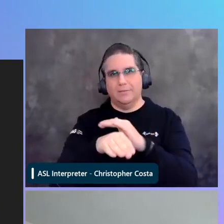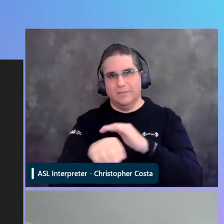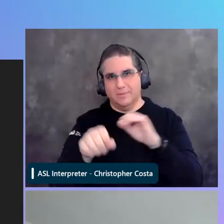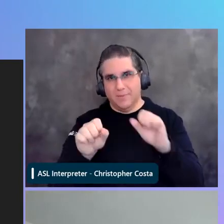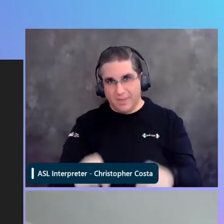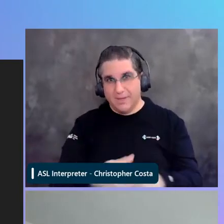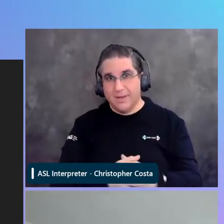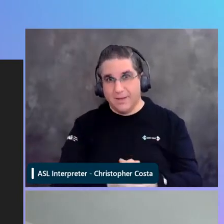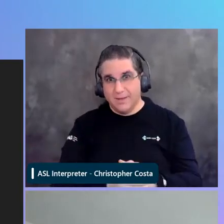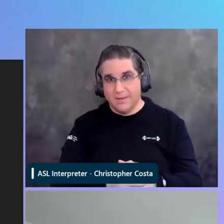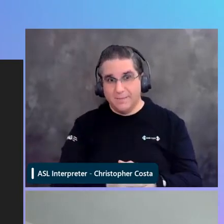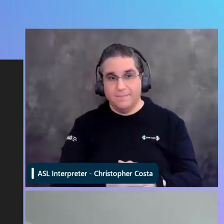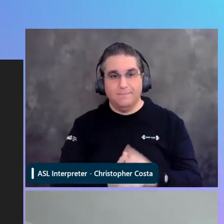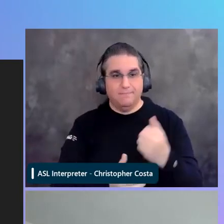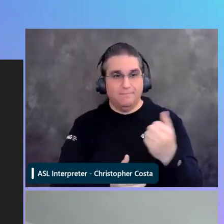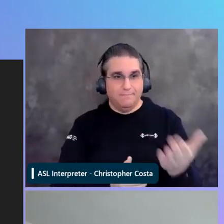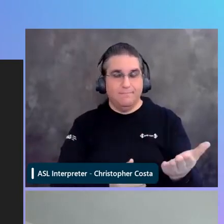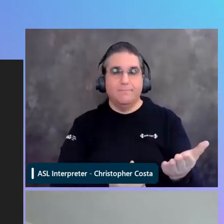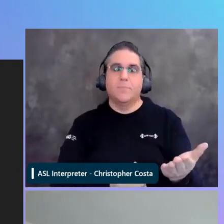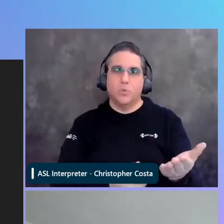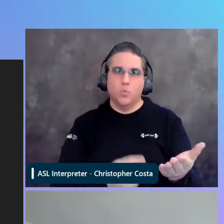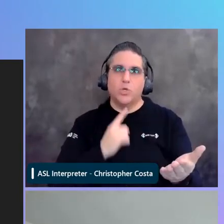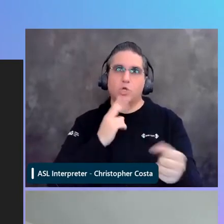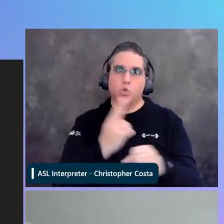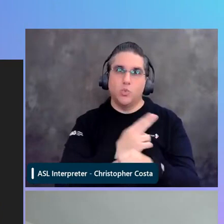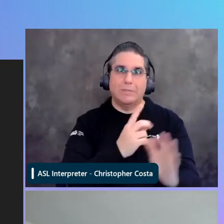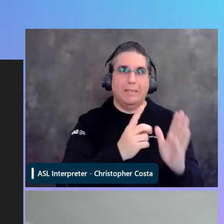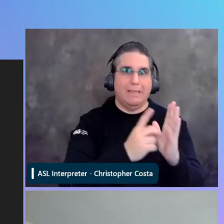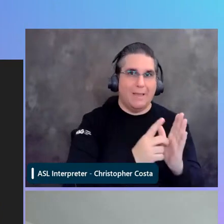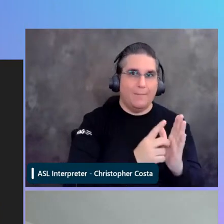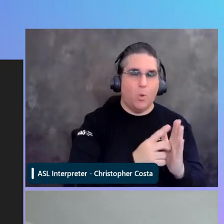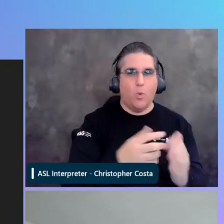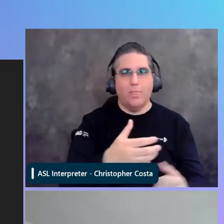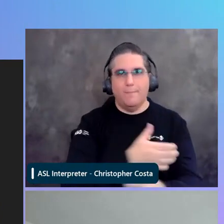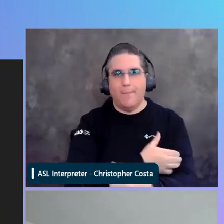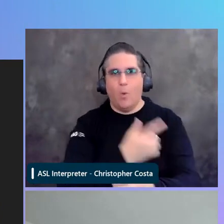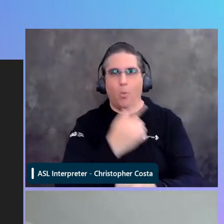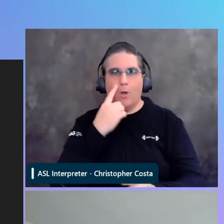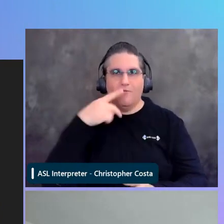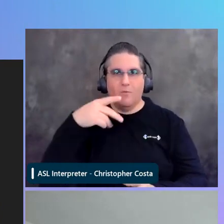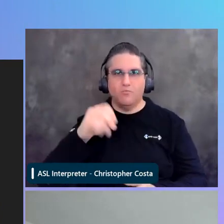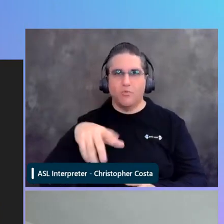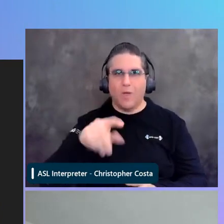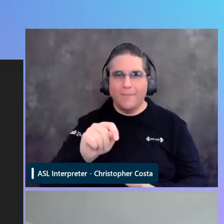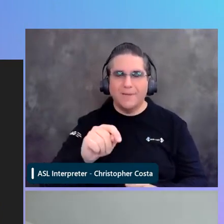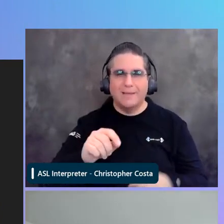showcasing a little bit of what we had in that demo. The power prompting engineering and a